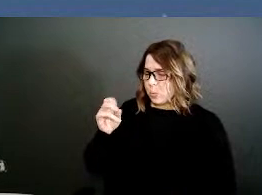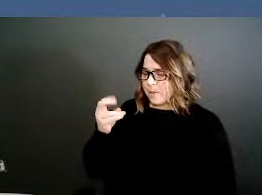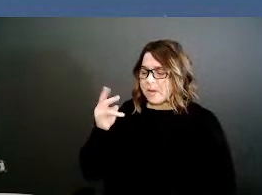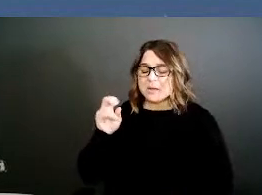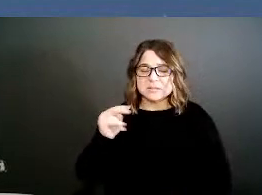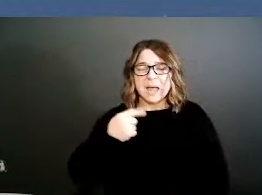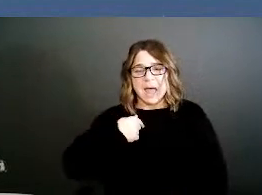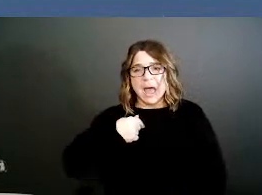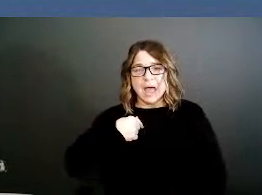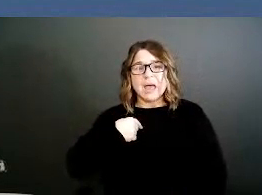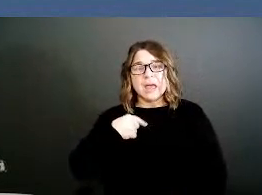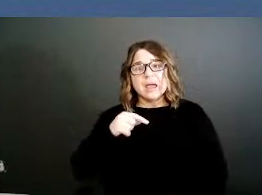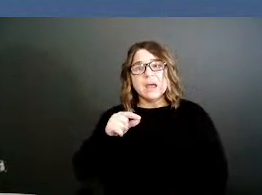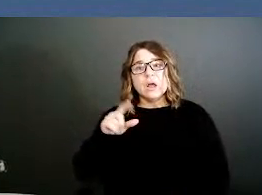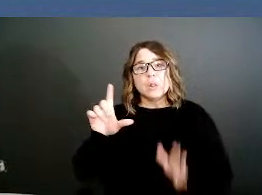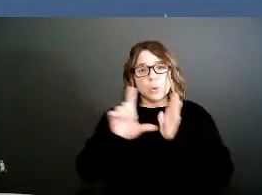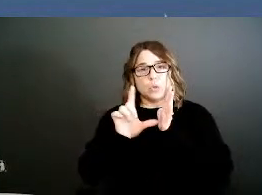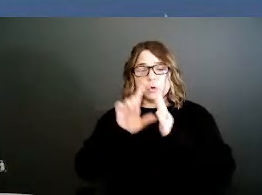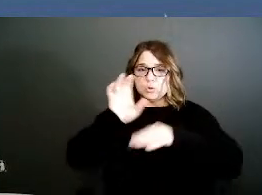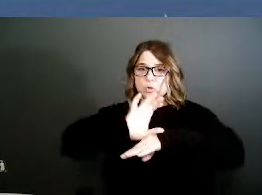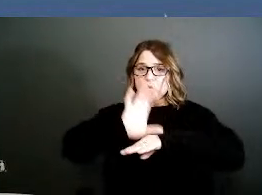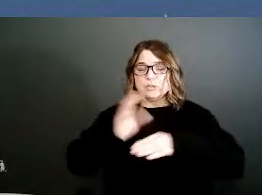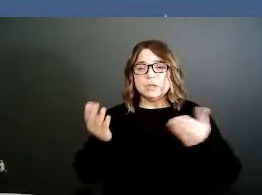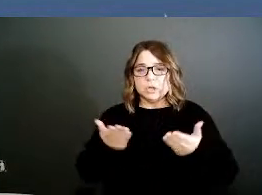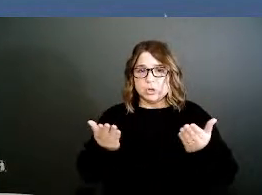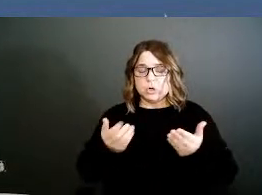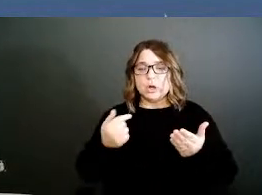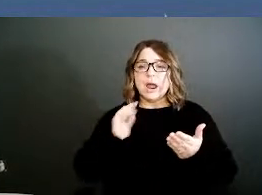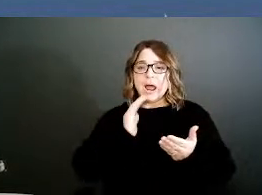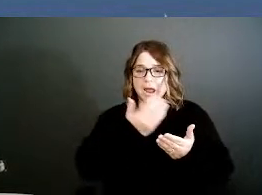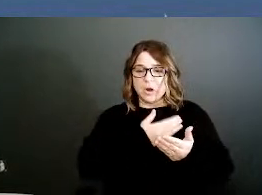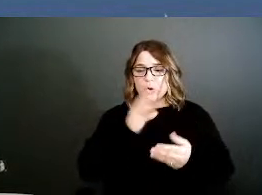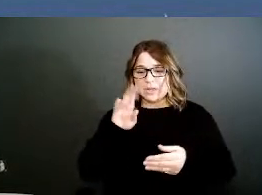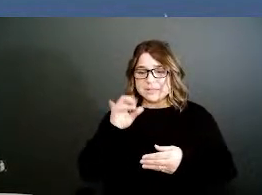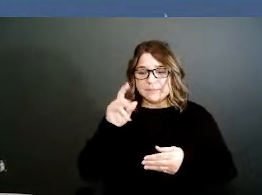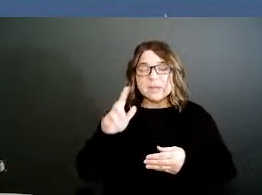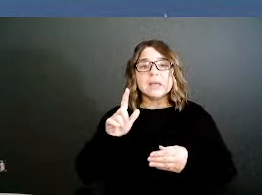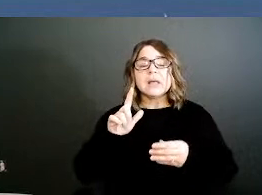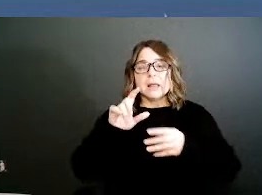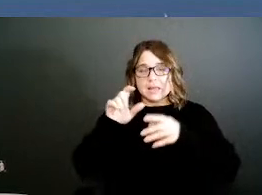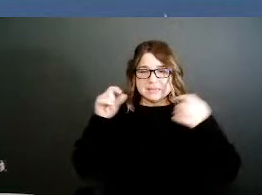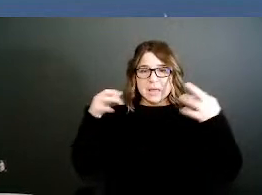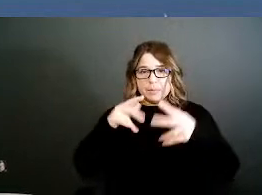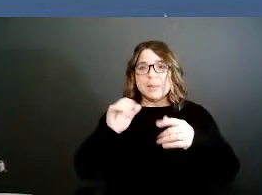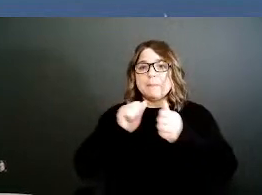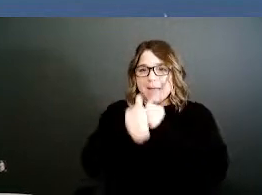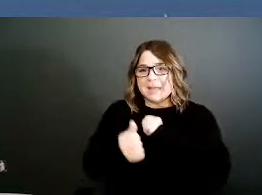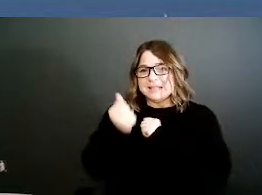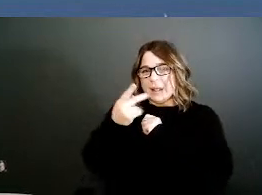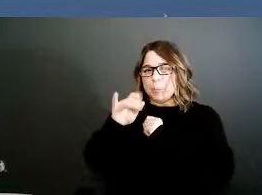LUTHERAN CHURCH IN AMERICA, I BRING YOU WORD THAT THE APRIL. OUR LUTHERAN CHURCH NATIONALLY HAS LONG PROMOTED ELIMINATED